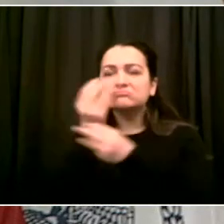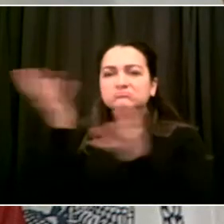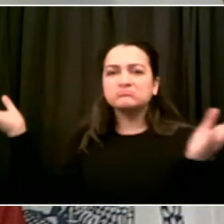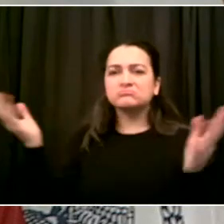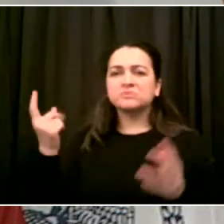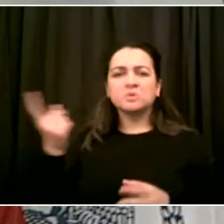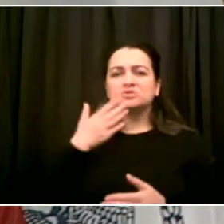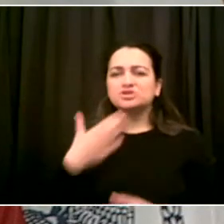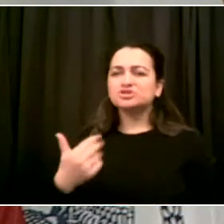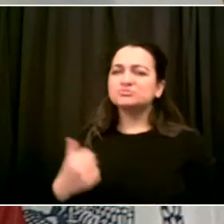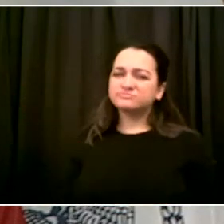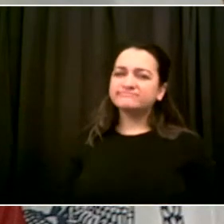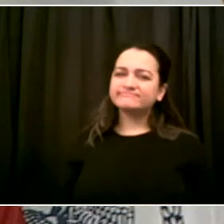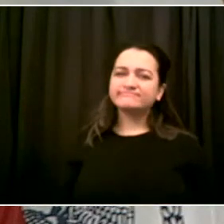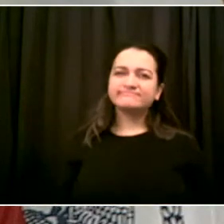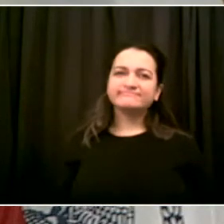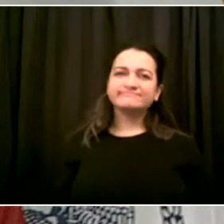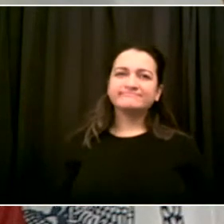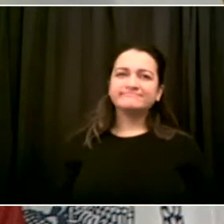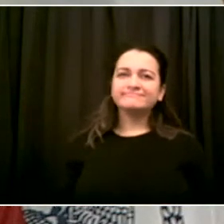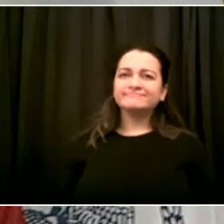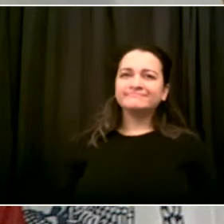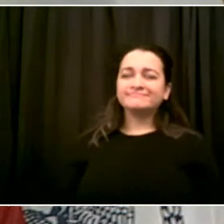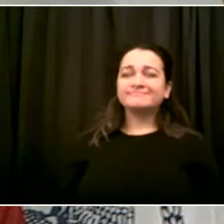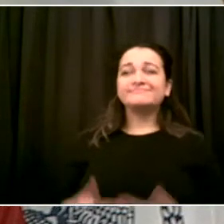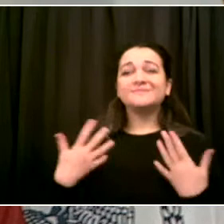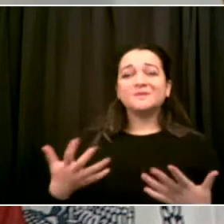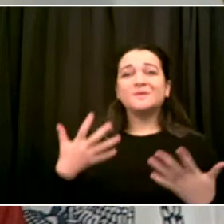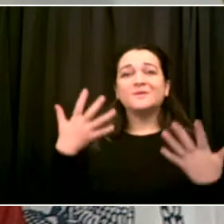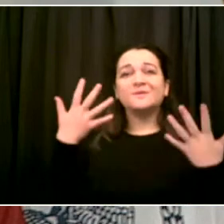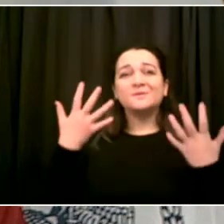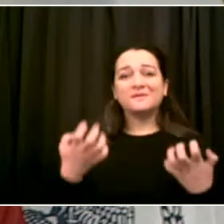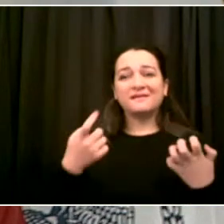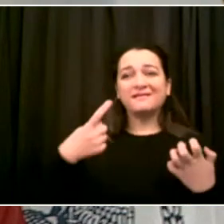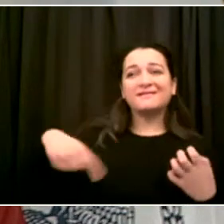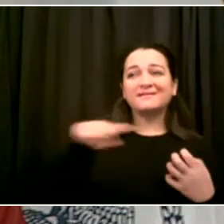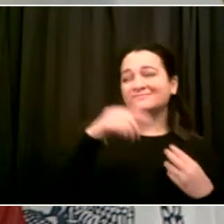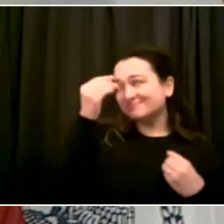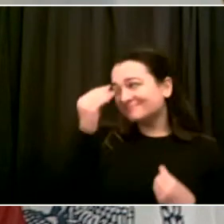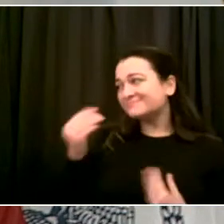WANT TO THANK YOU. PEPEOPLE OF NEW YORK CITY ARE